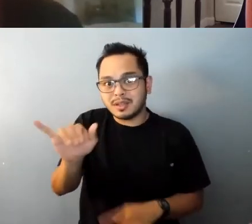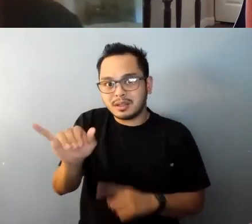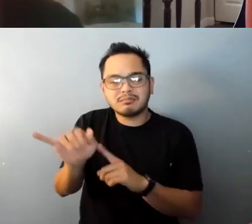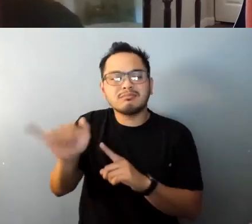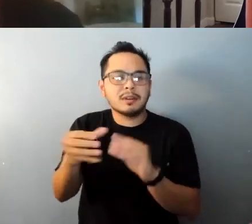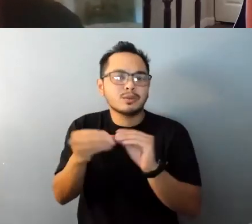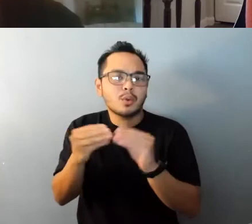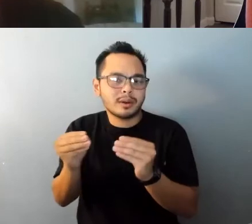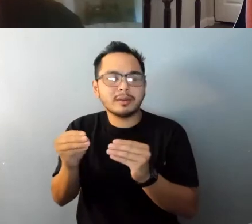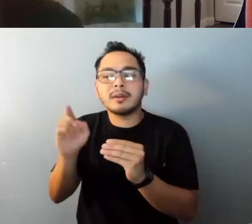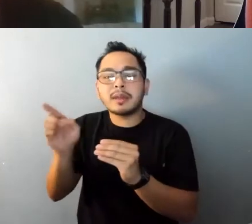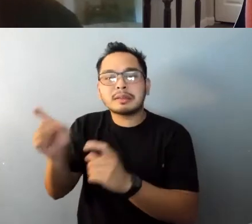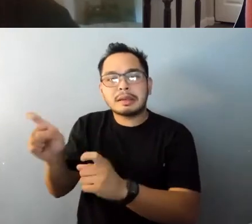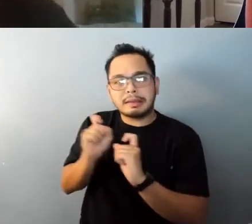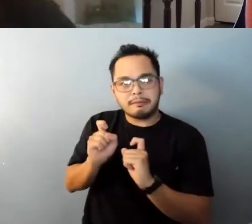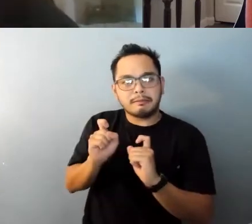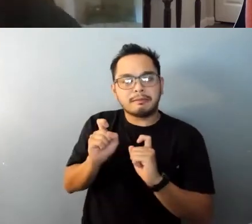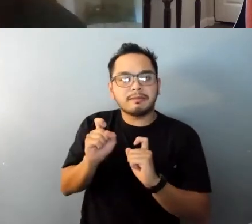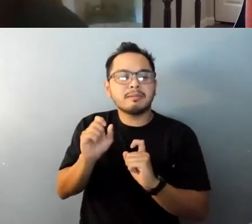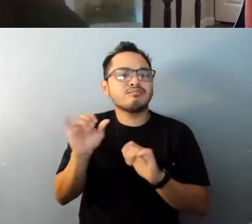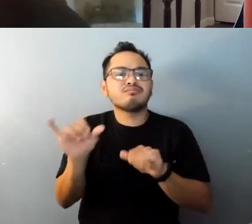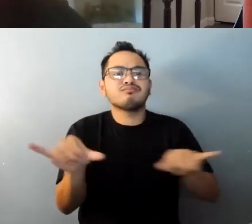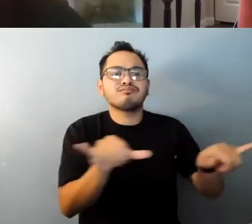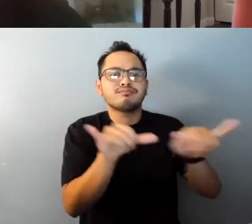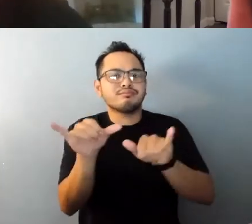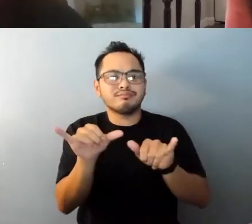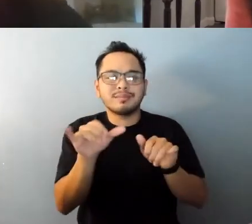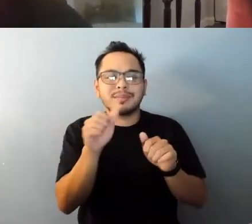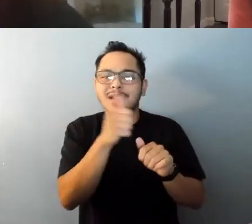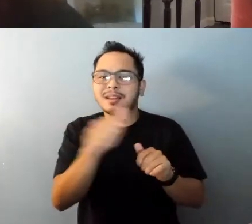to every American school student who sat through EP literature, I would think. Here's the thing,